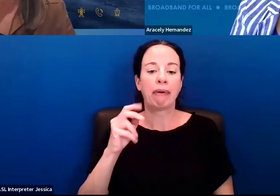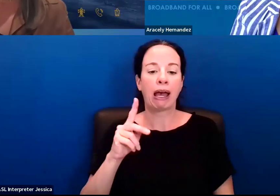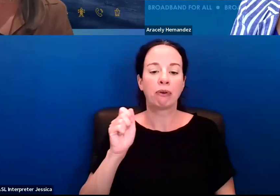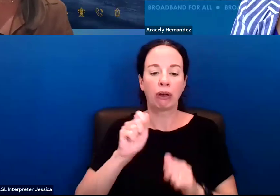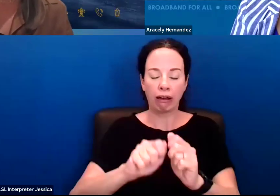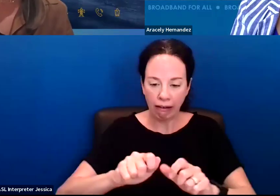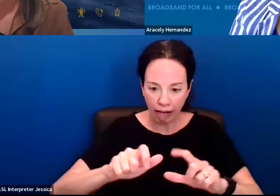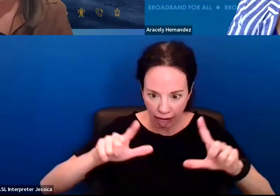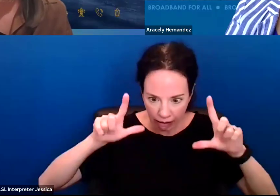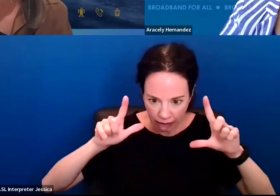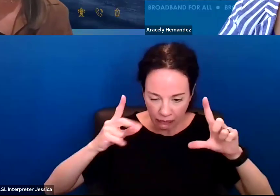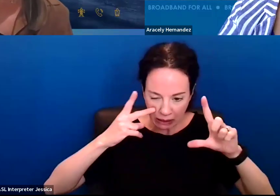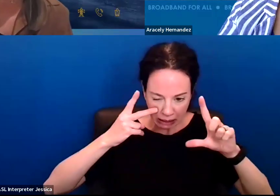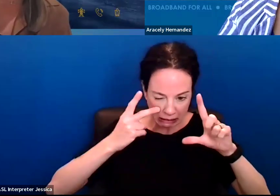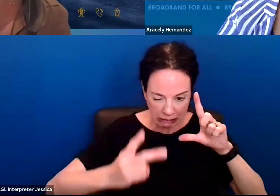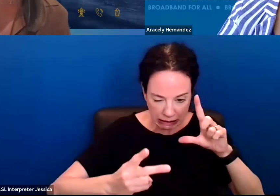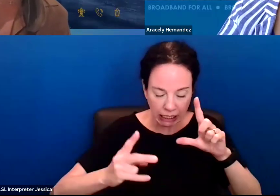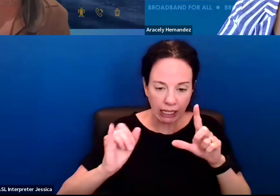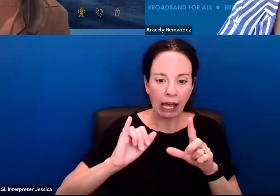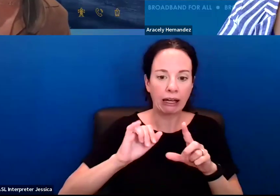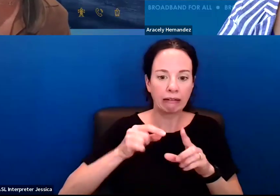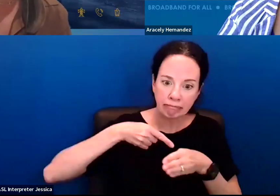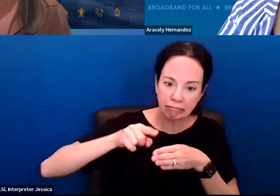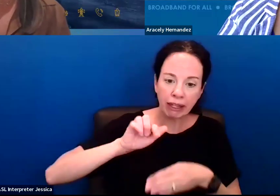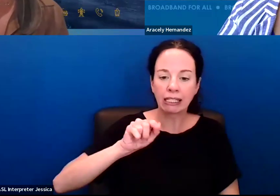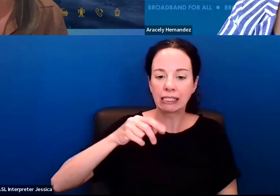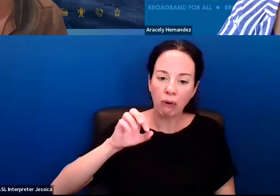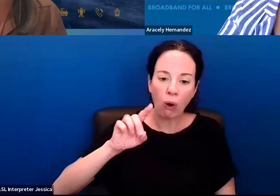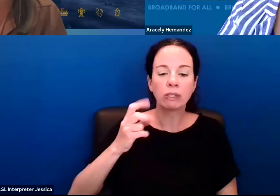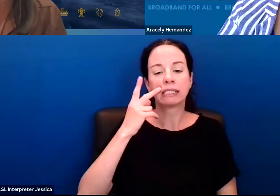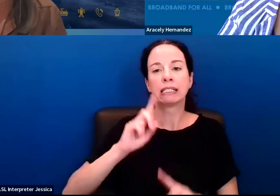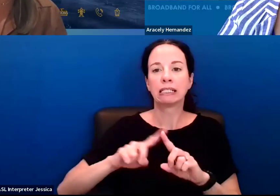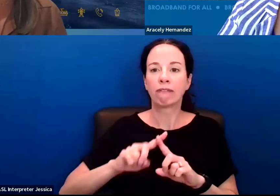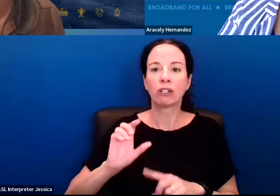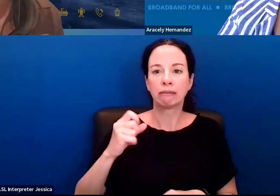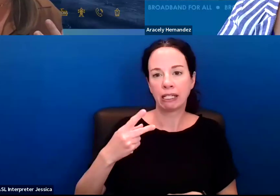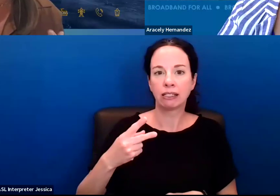closely, like, down to zip codes and see the different service providers, anything like that